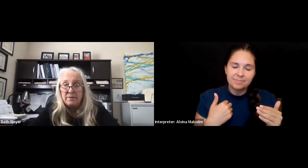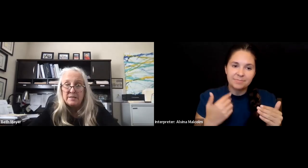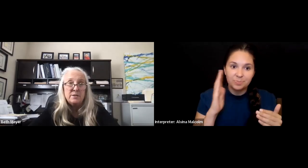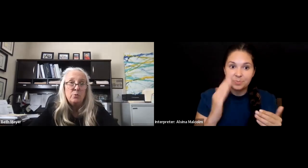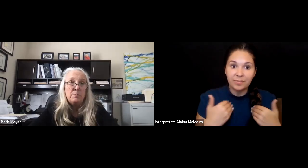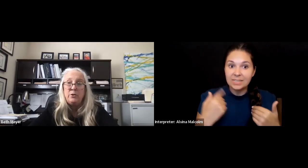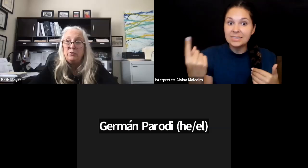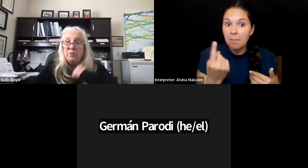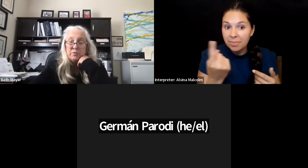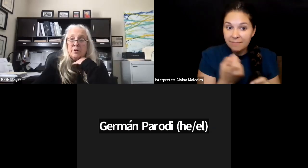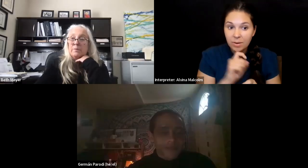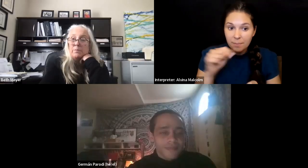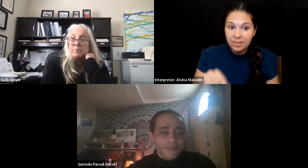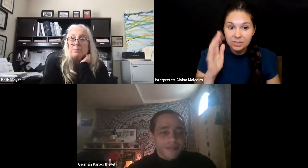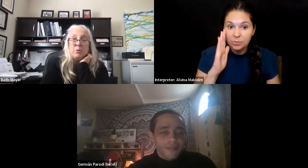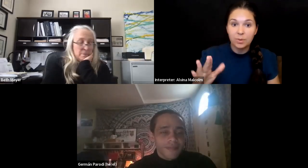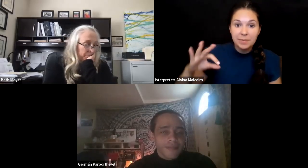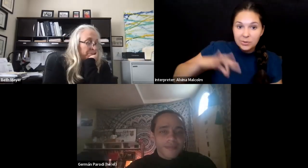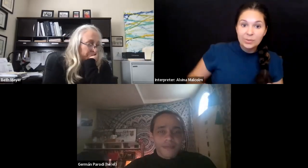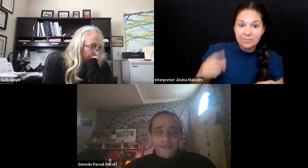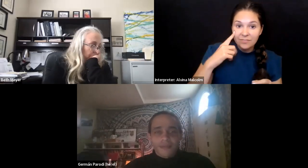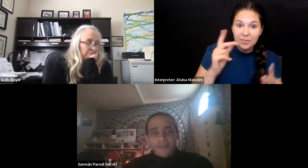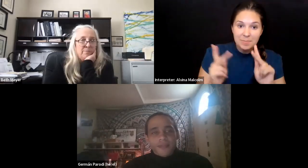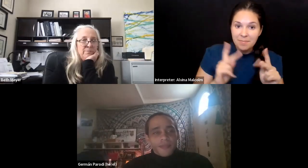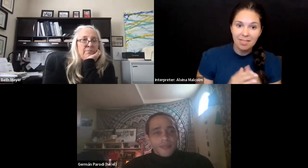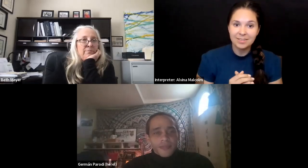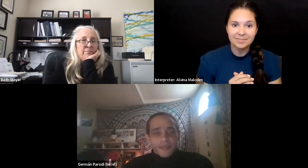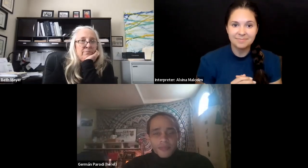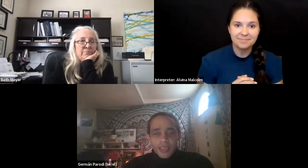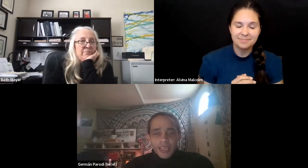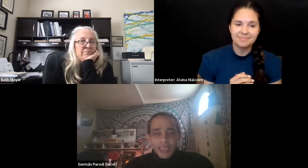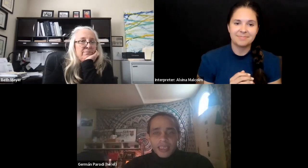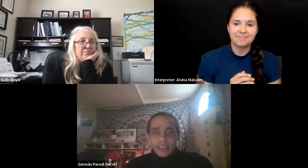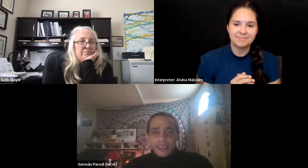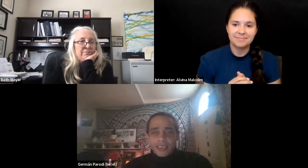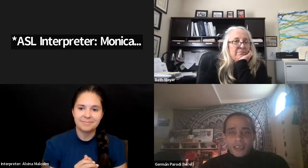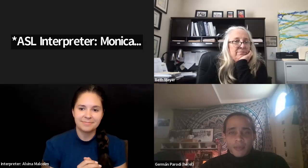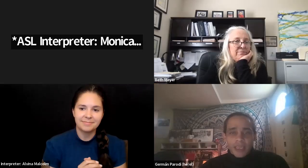work like a team, and it's kind of how it has to be. So hopefully I'll have